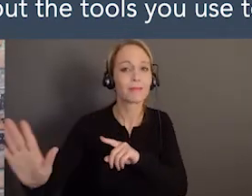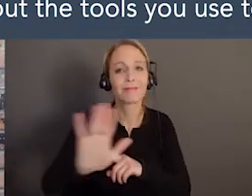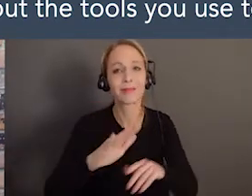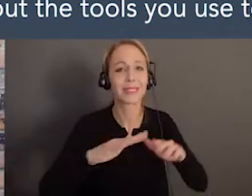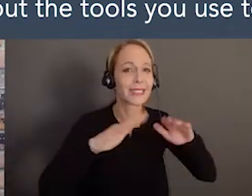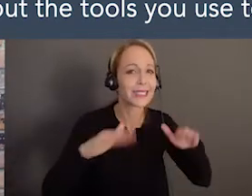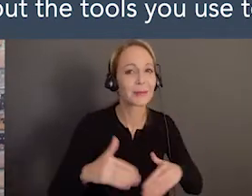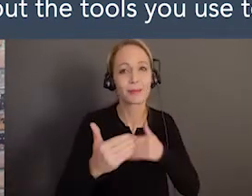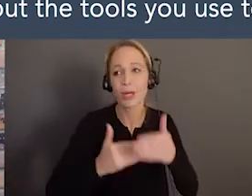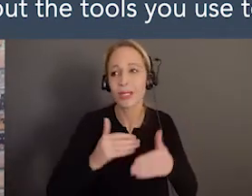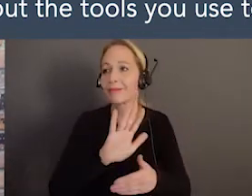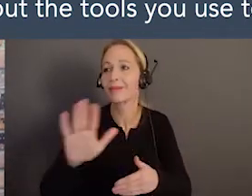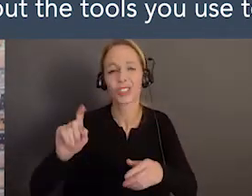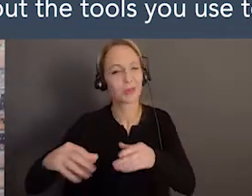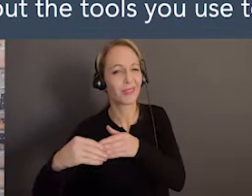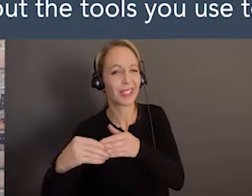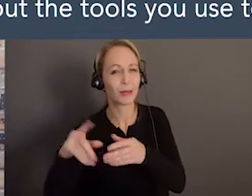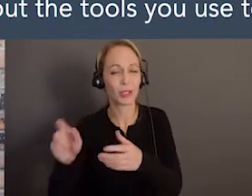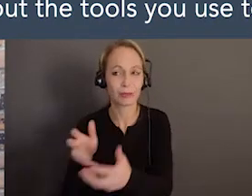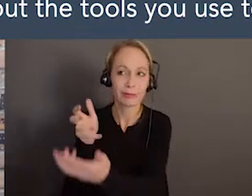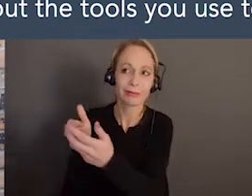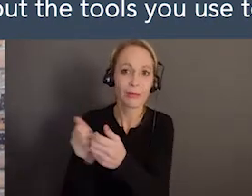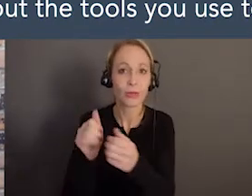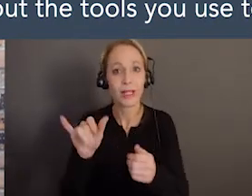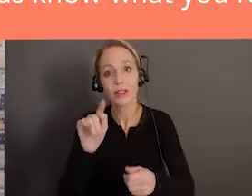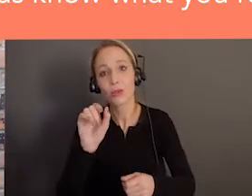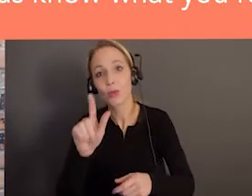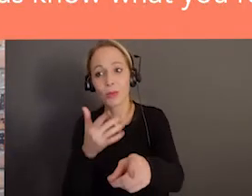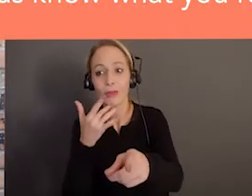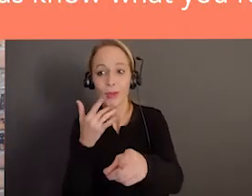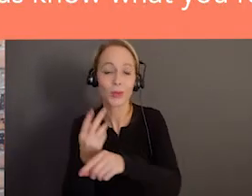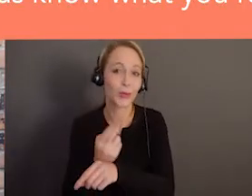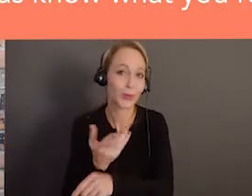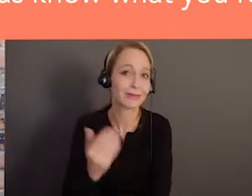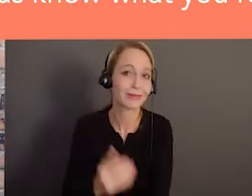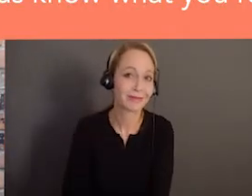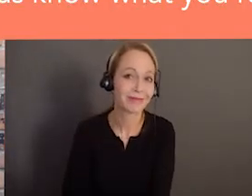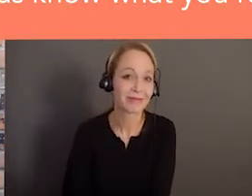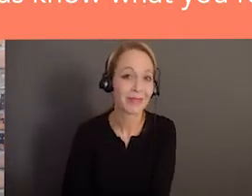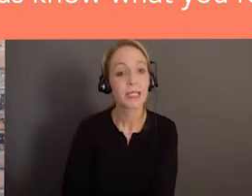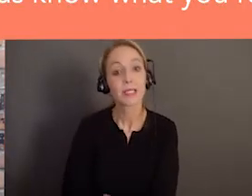SYSTEMS AND PROCESSES AND FLEXIBLE TO WORK WITH THE TOOLING THAT YOU PREFER TO USE.